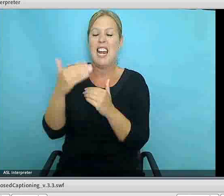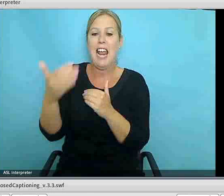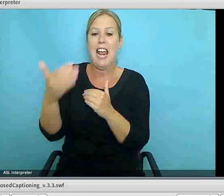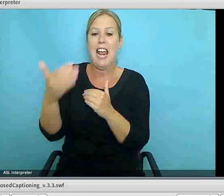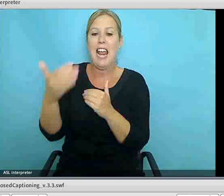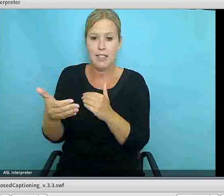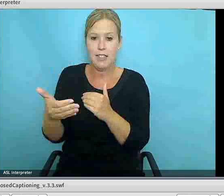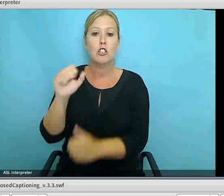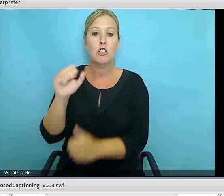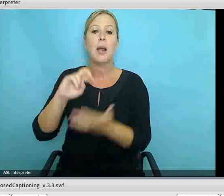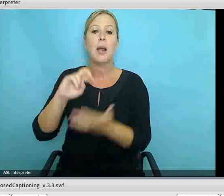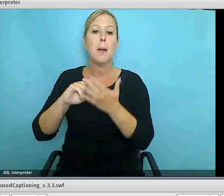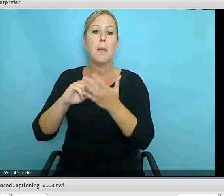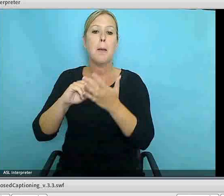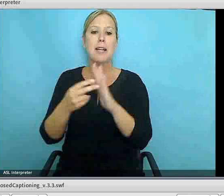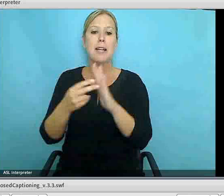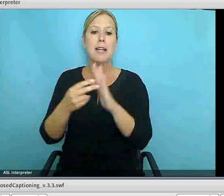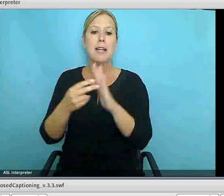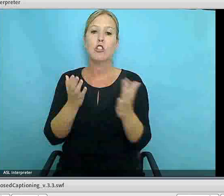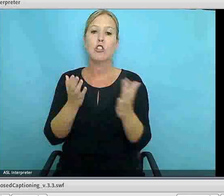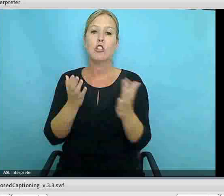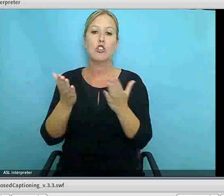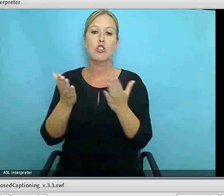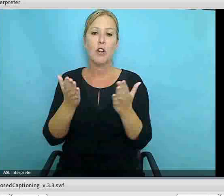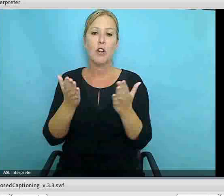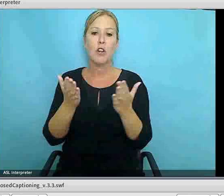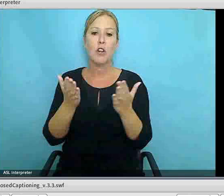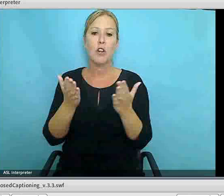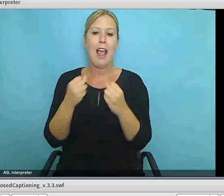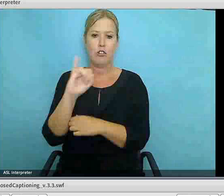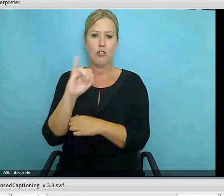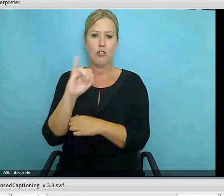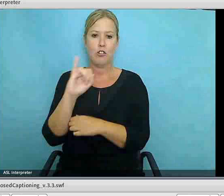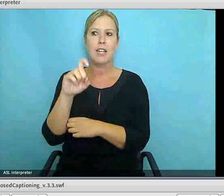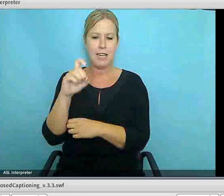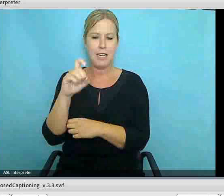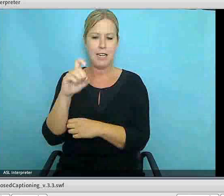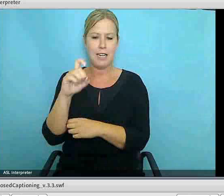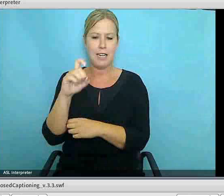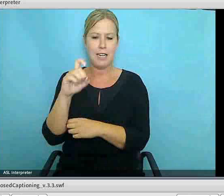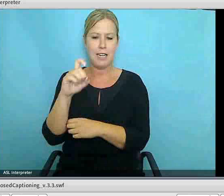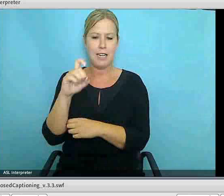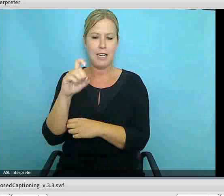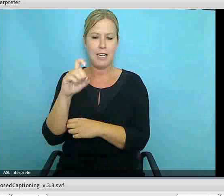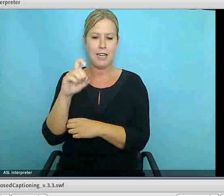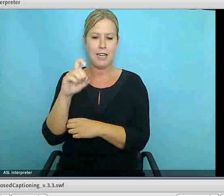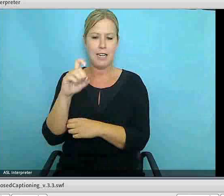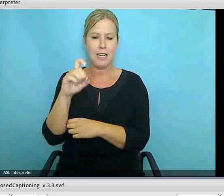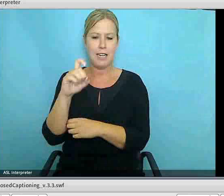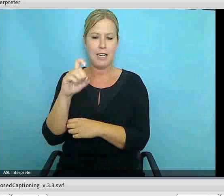don't know about SHINE, they are a network of folks who have been around for a long time